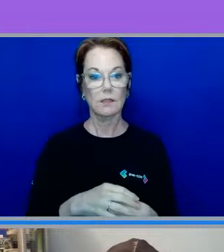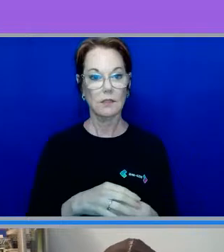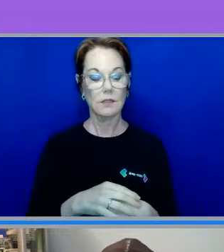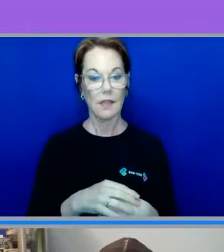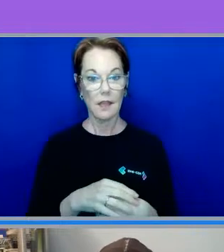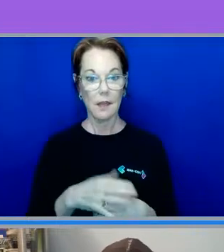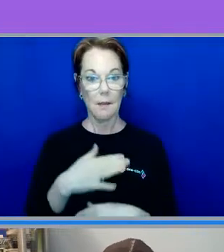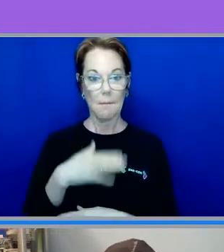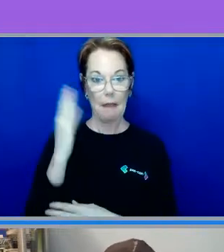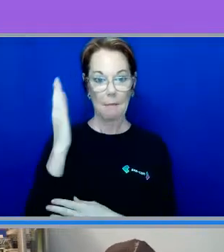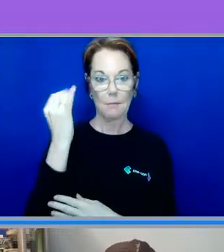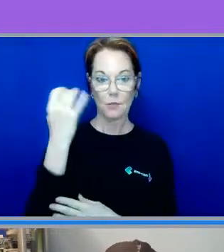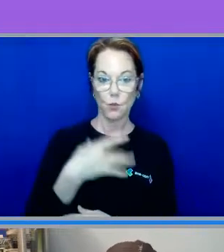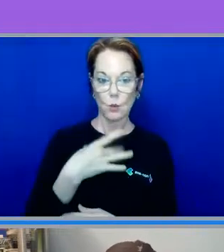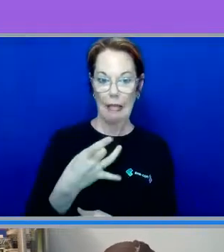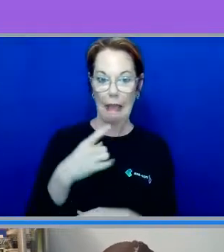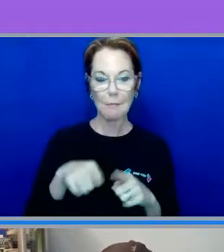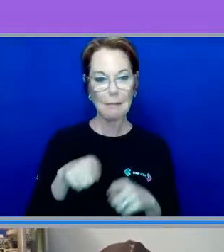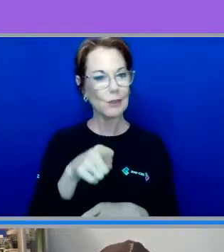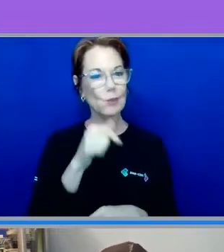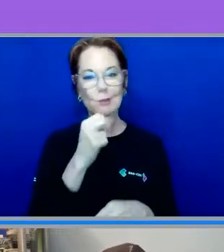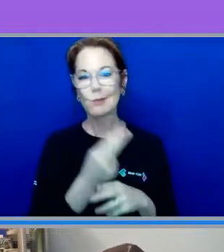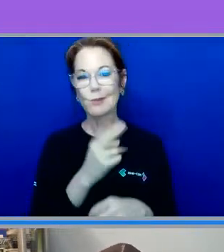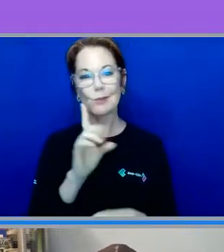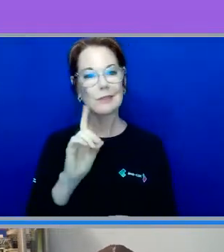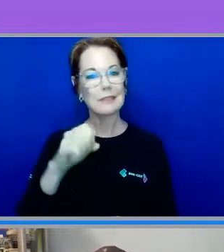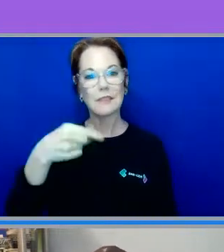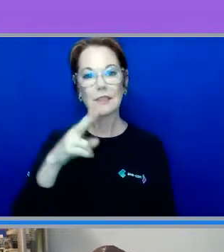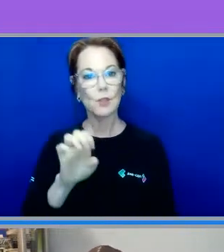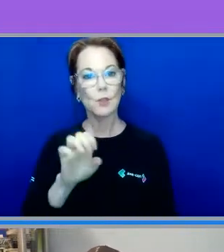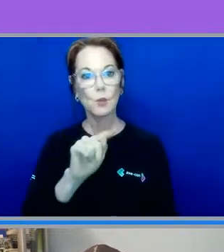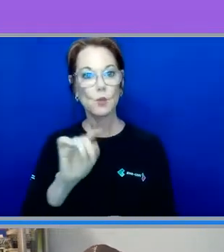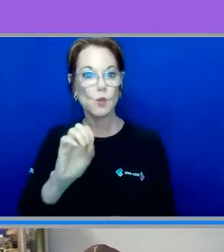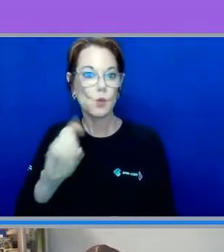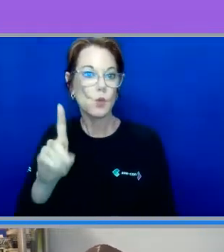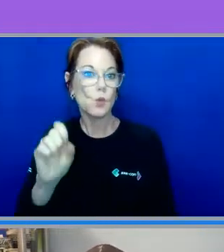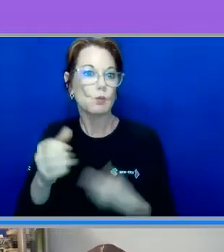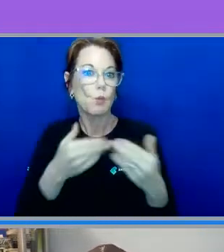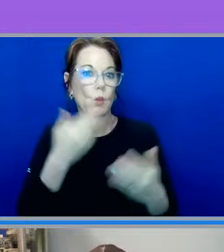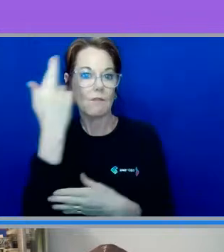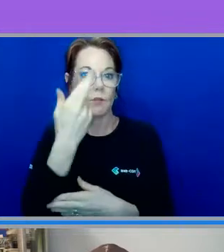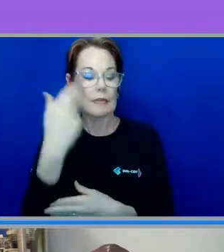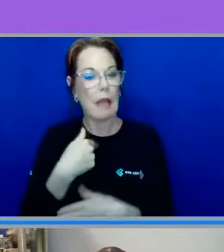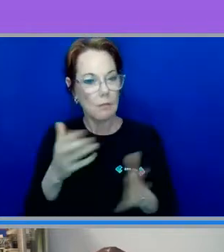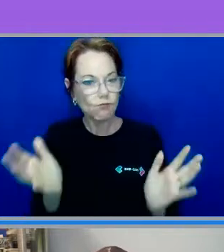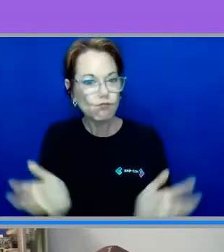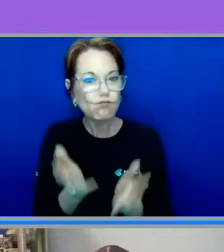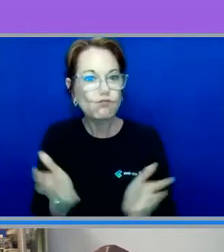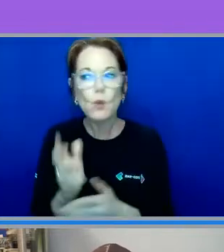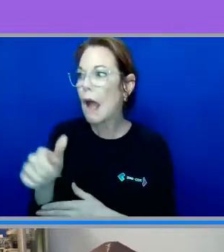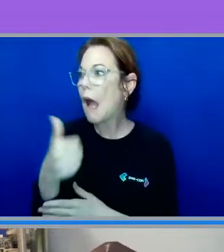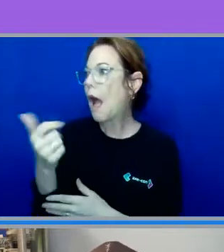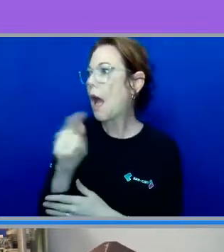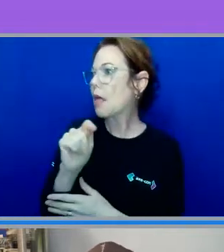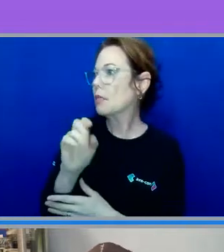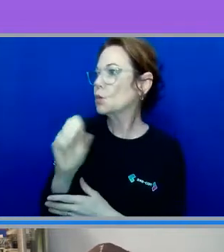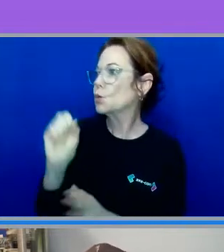presenting but can't use Deque tools for some reason, I encourage you to search for